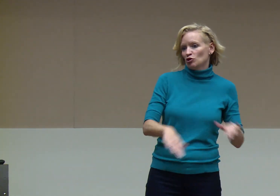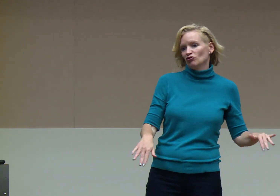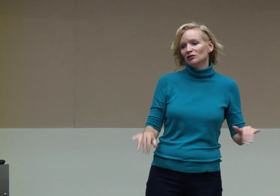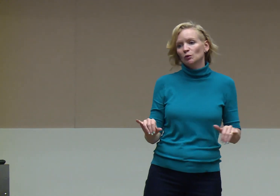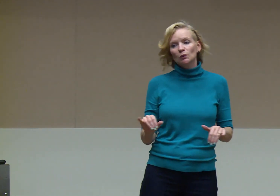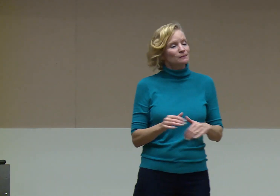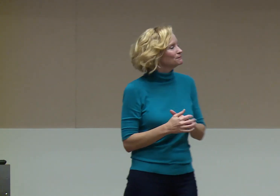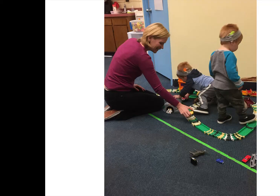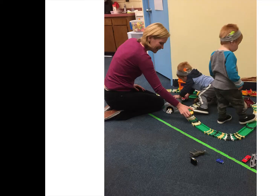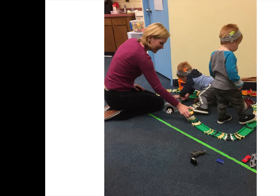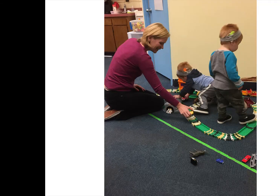that we employ with children.